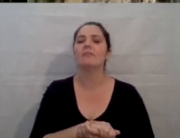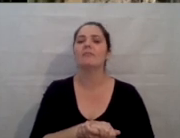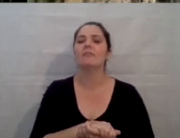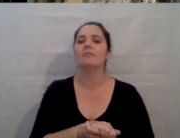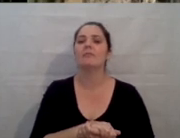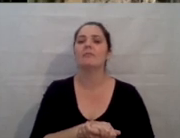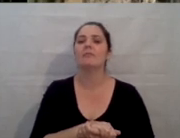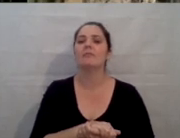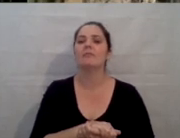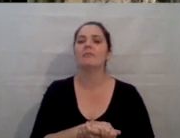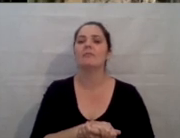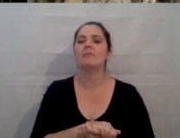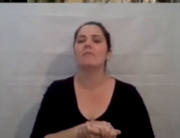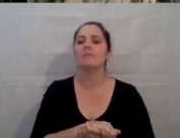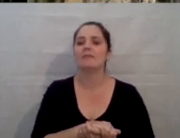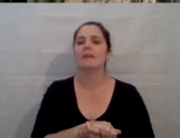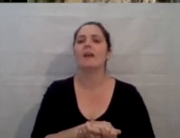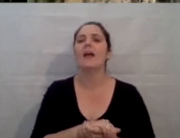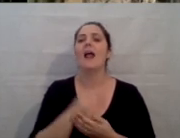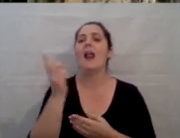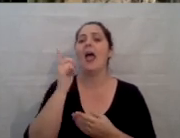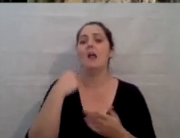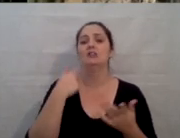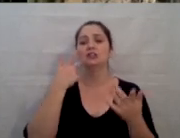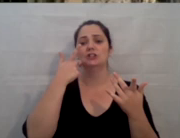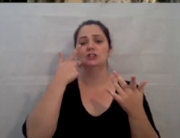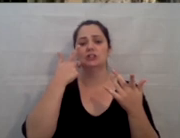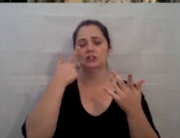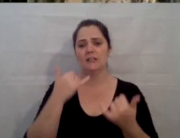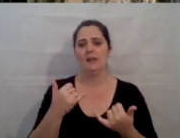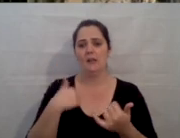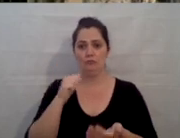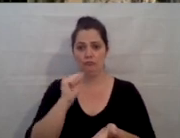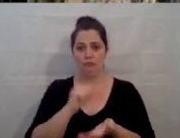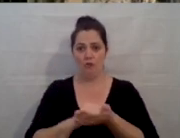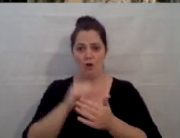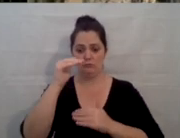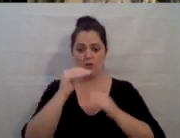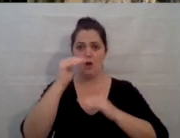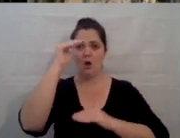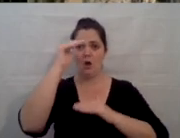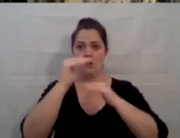Now one of the things which I can check now is my overall proportions to the anatomical centre.